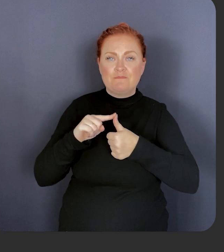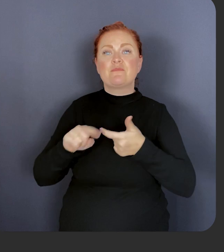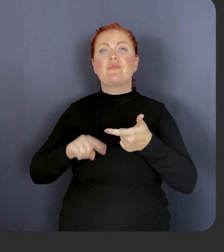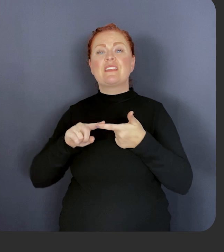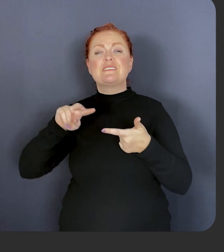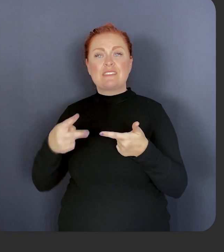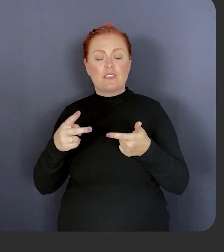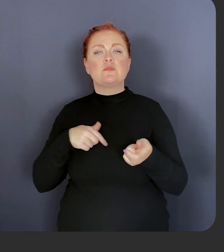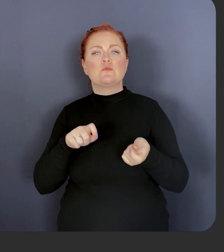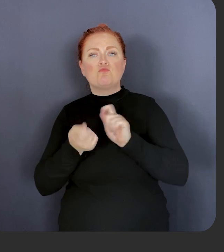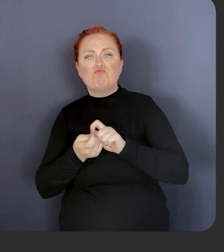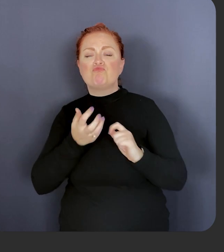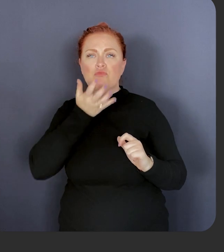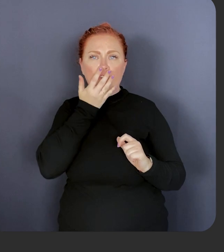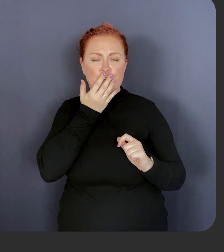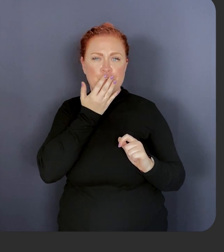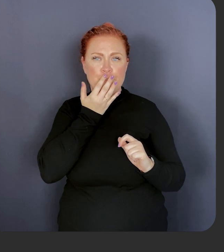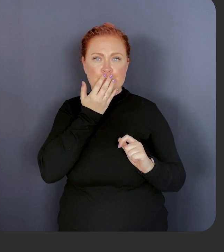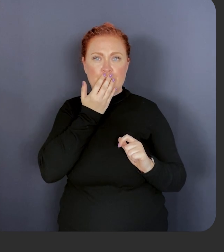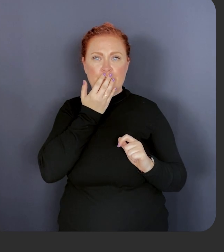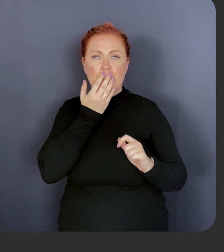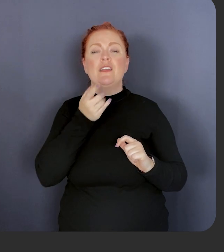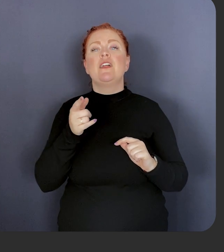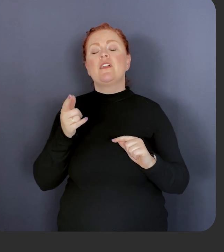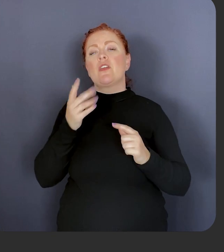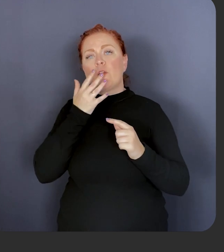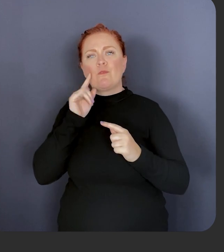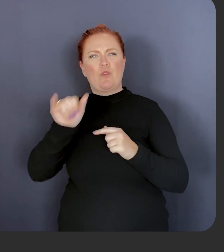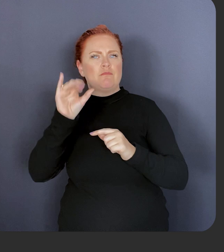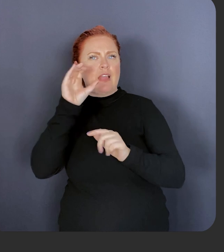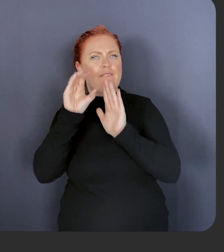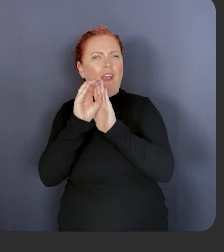Step two, we change this color here of this icon